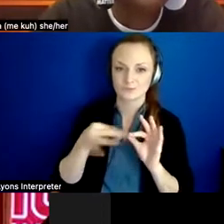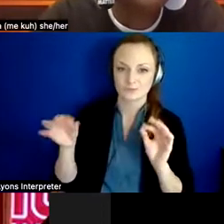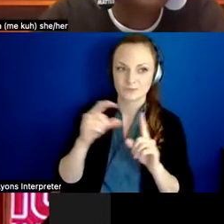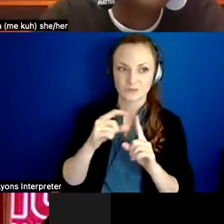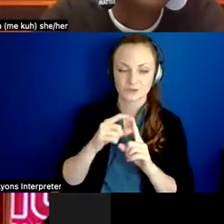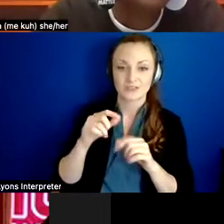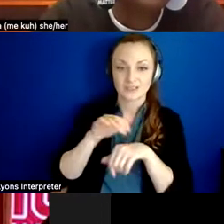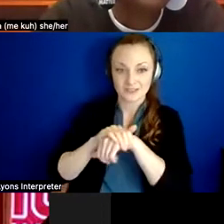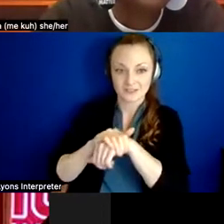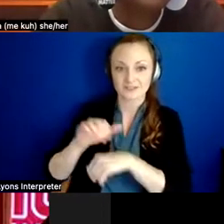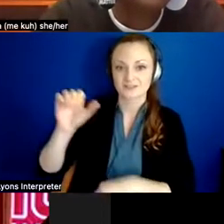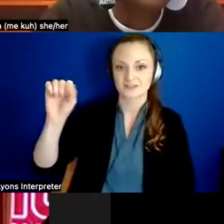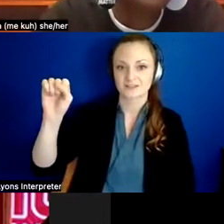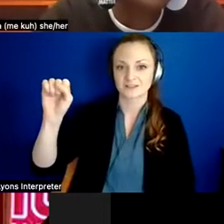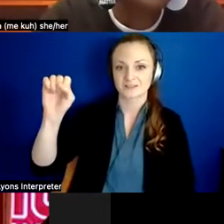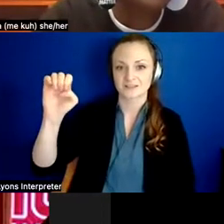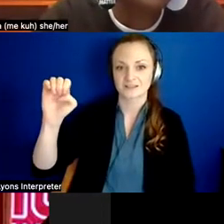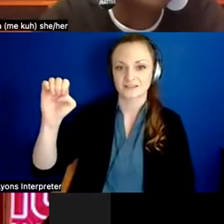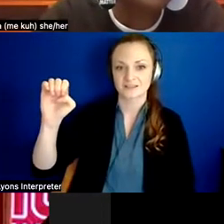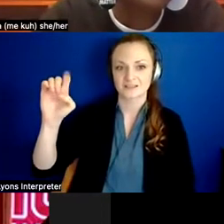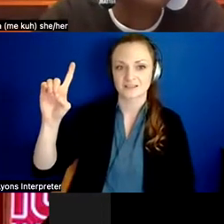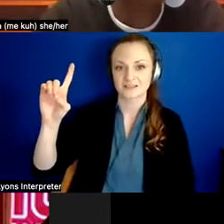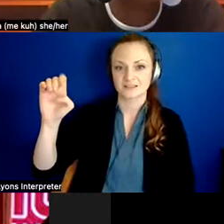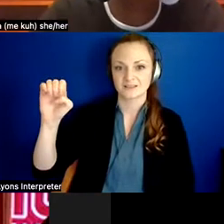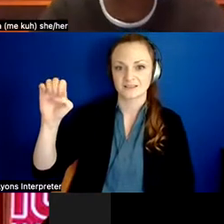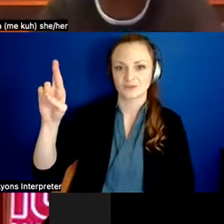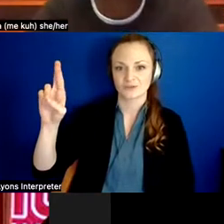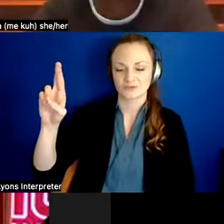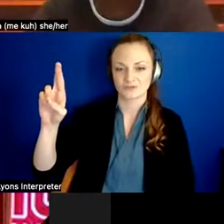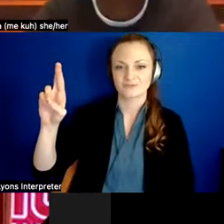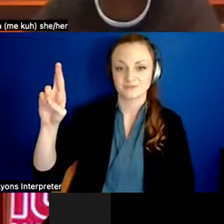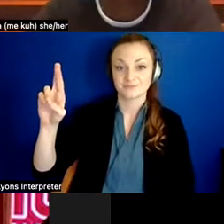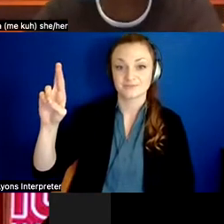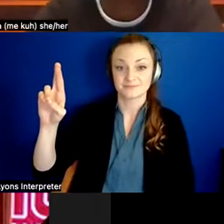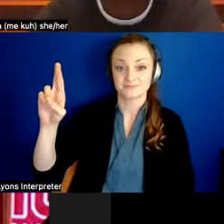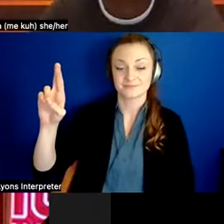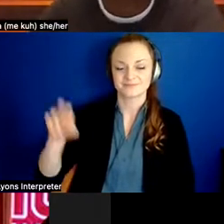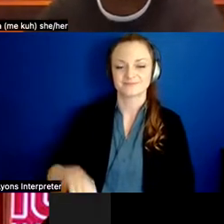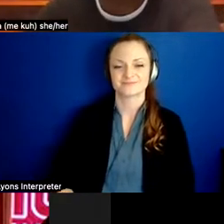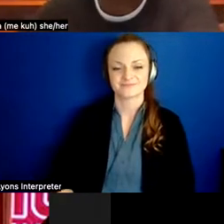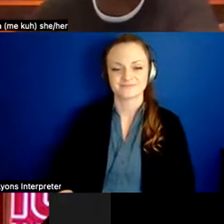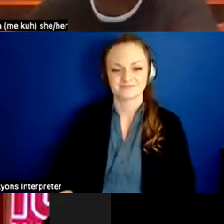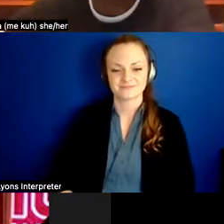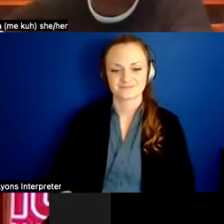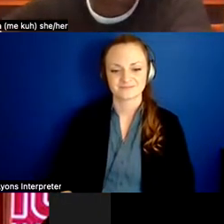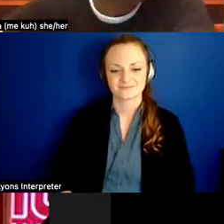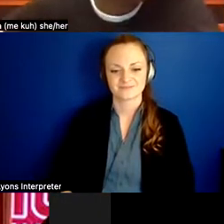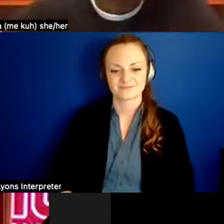would spell it S. 20:01:33 E. D. E. R. And again it means it